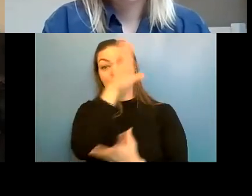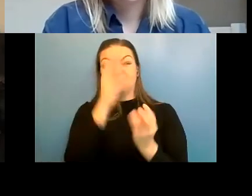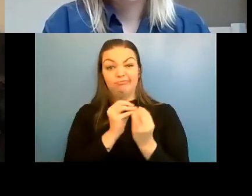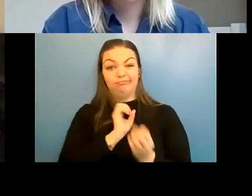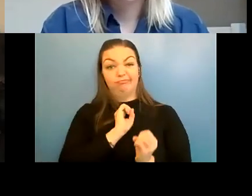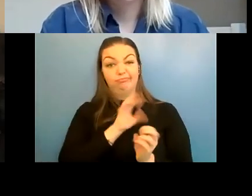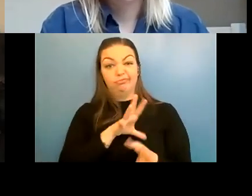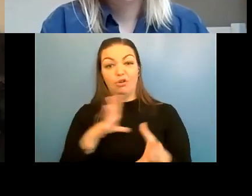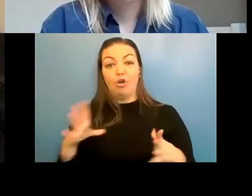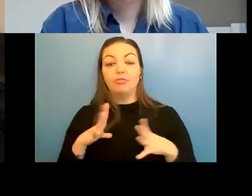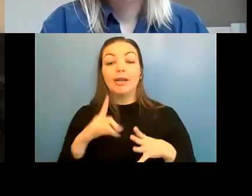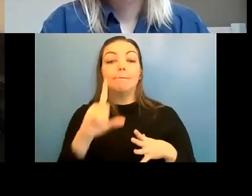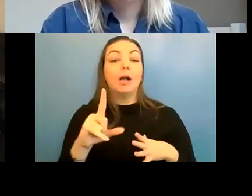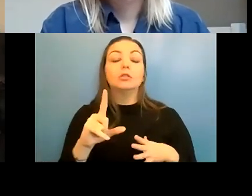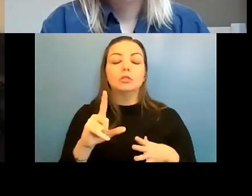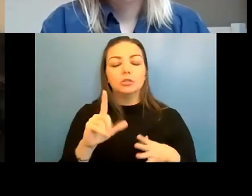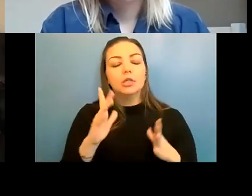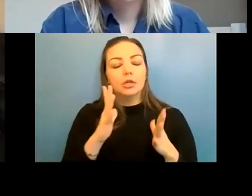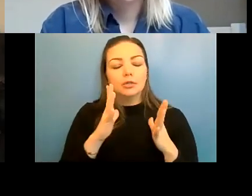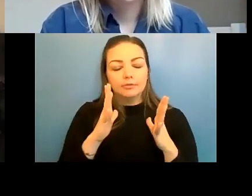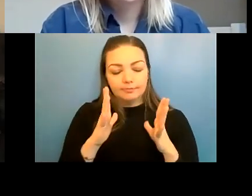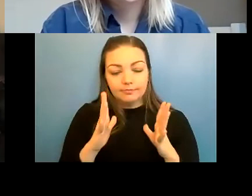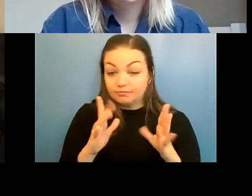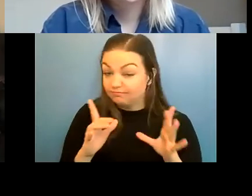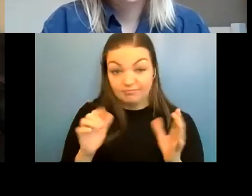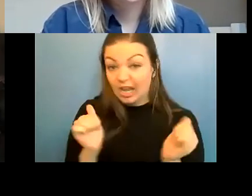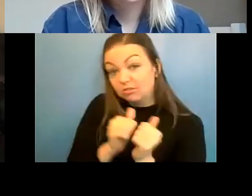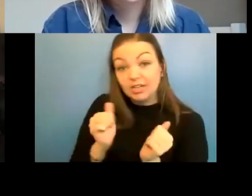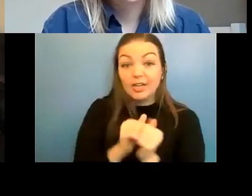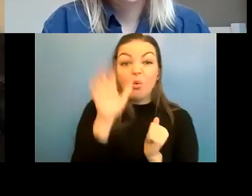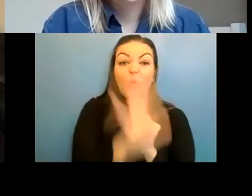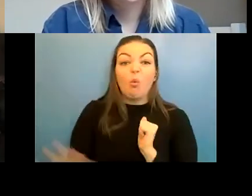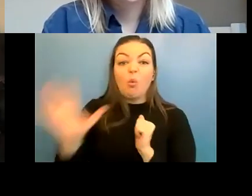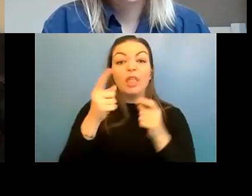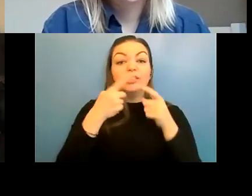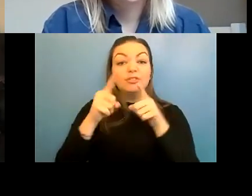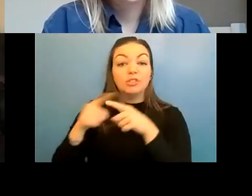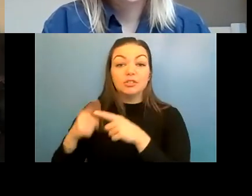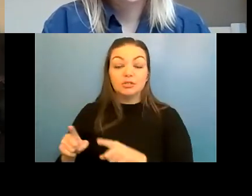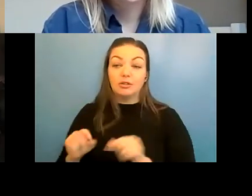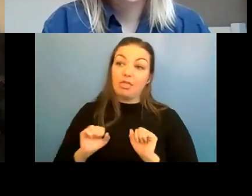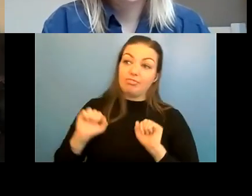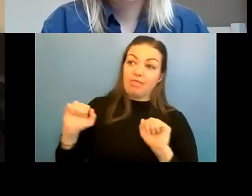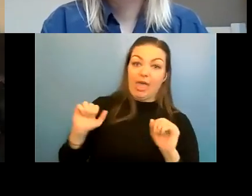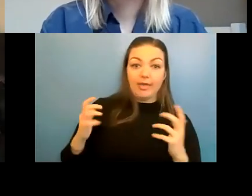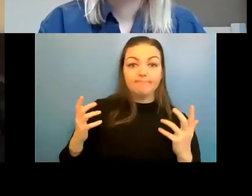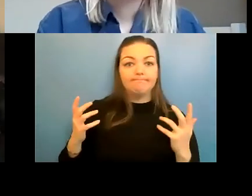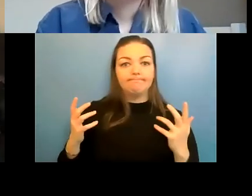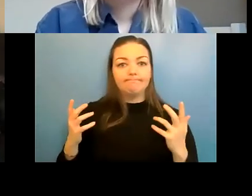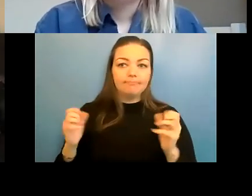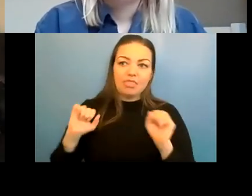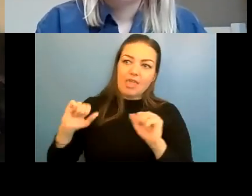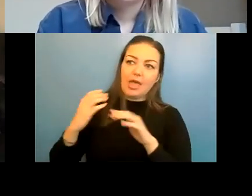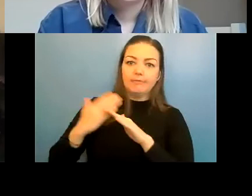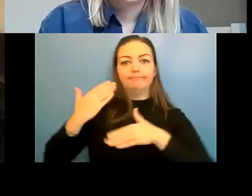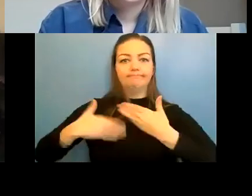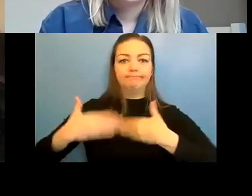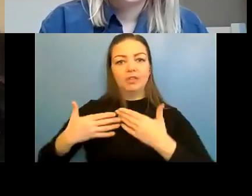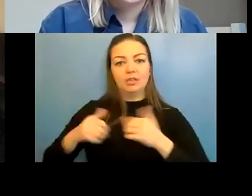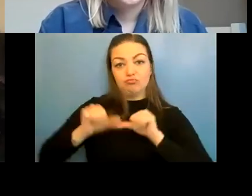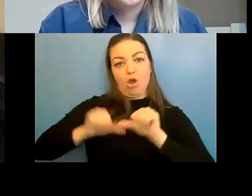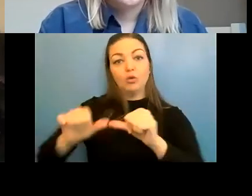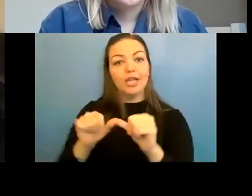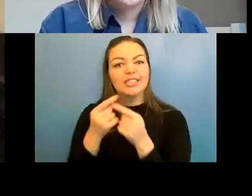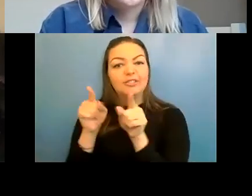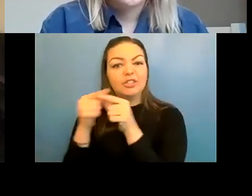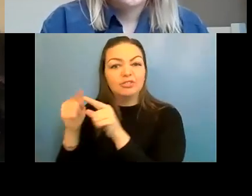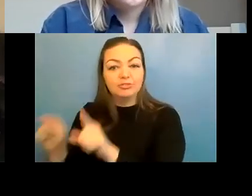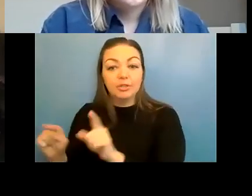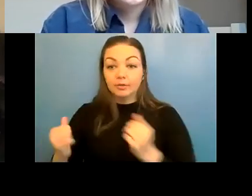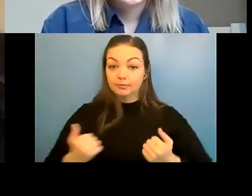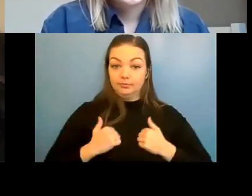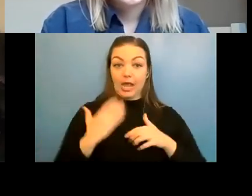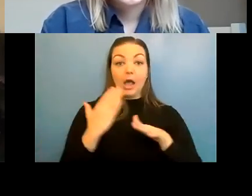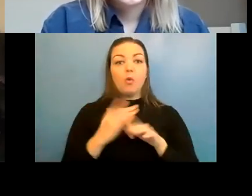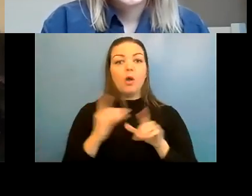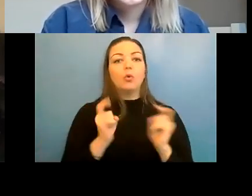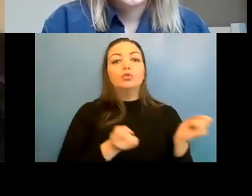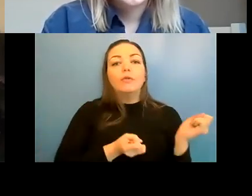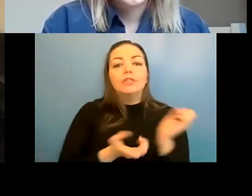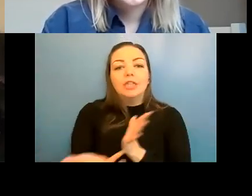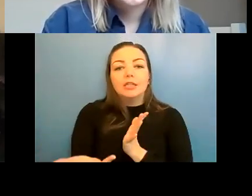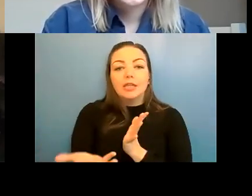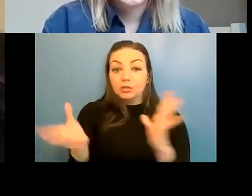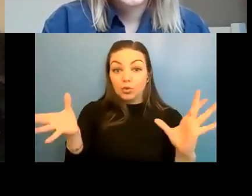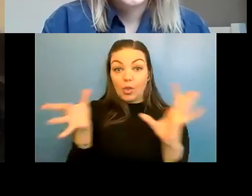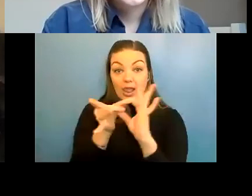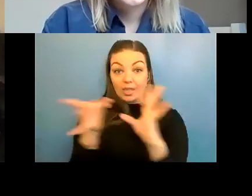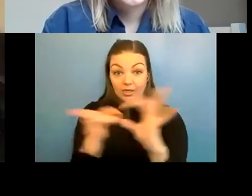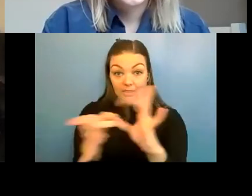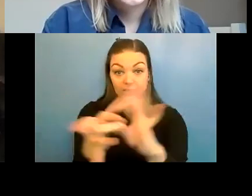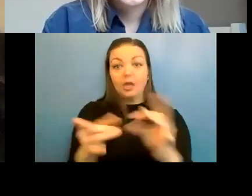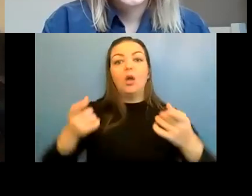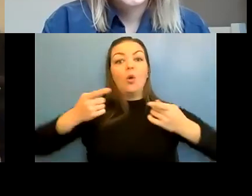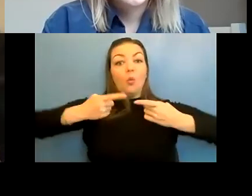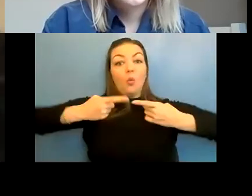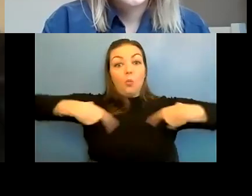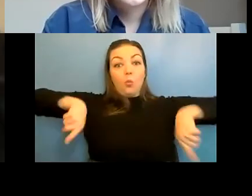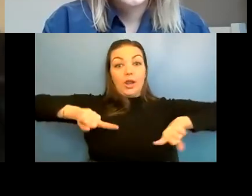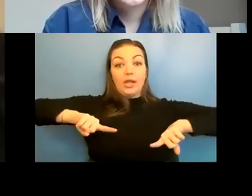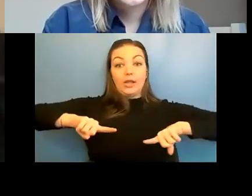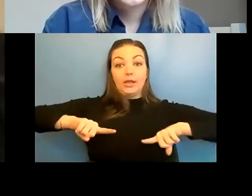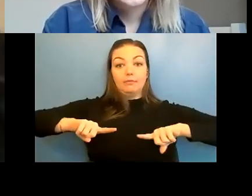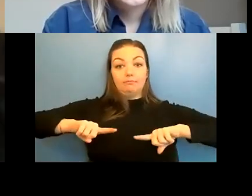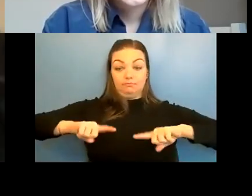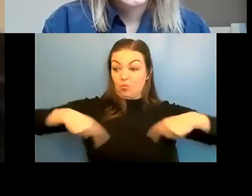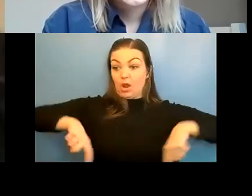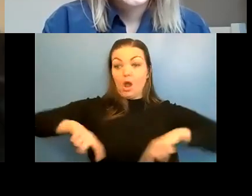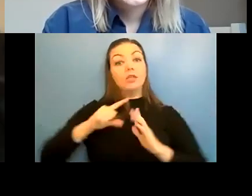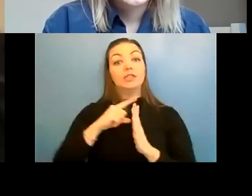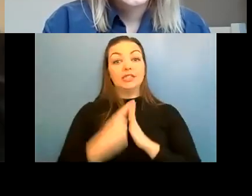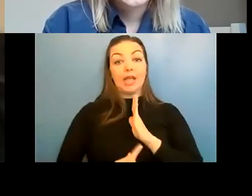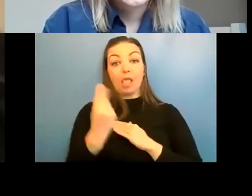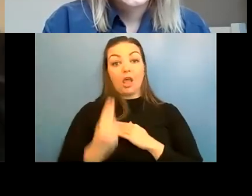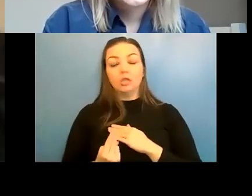There's just - I think Jo has pretty much outlined it. Everywhere is different, the approach is different,